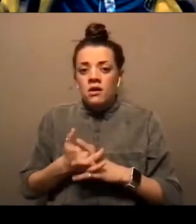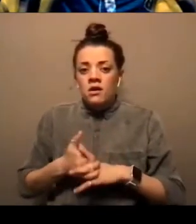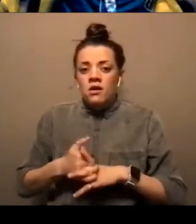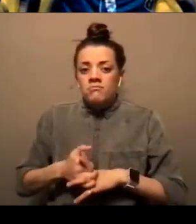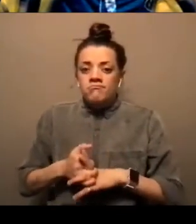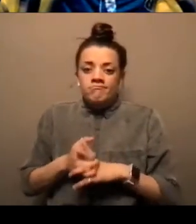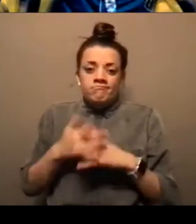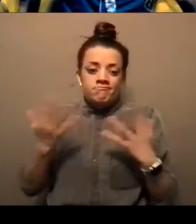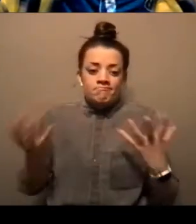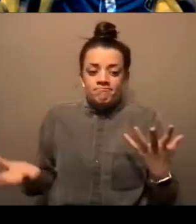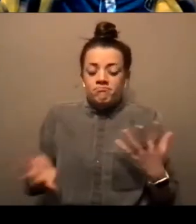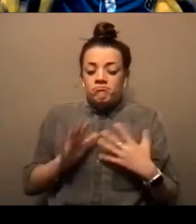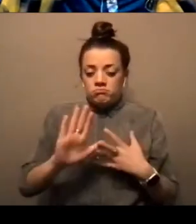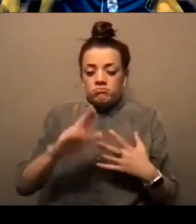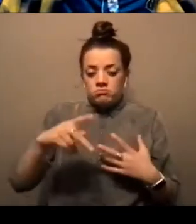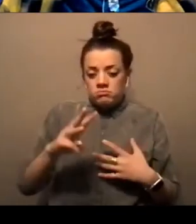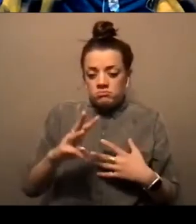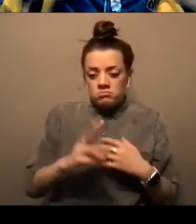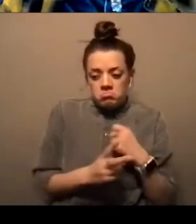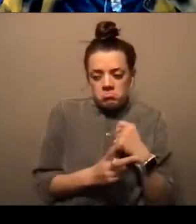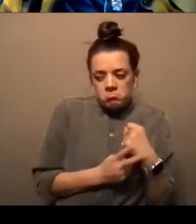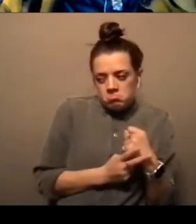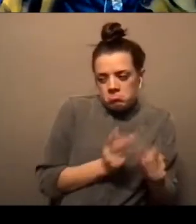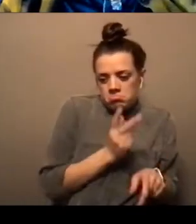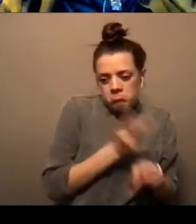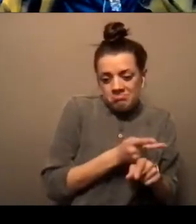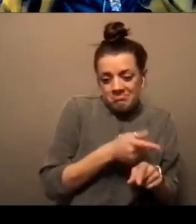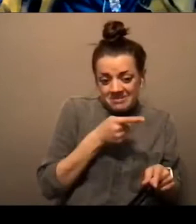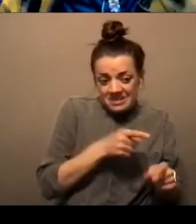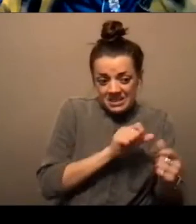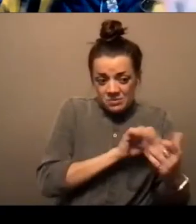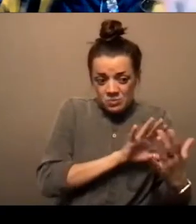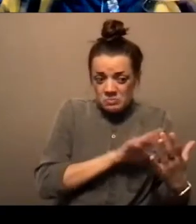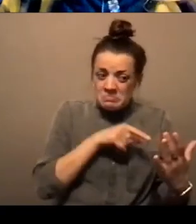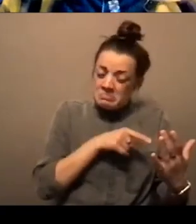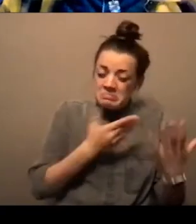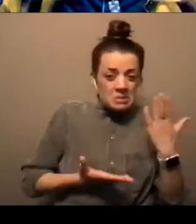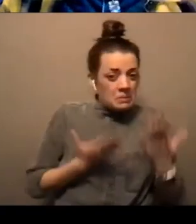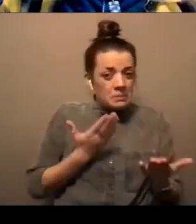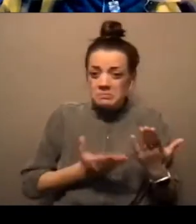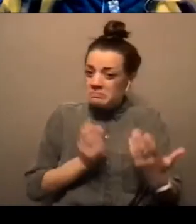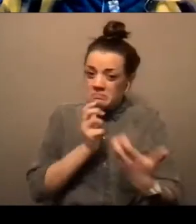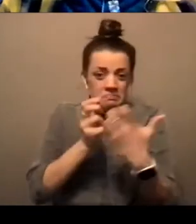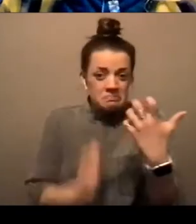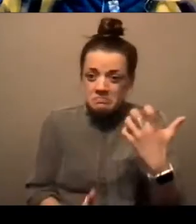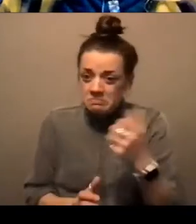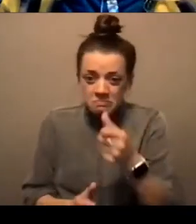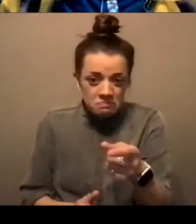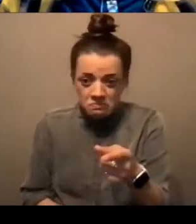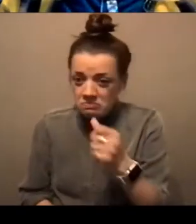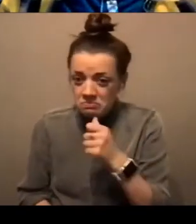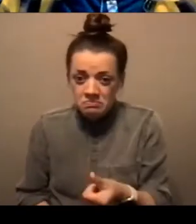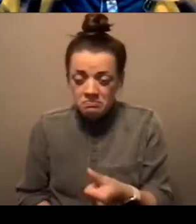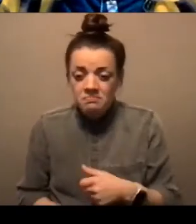is not the right call for you, in which case you still need to know